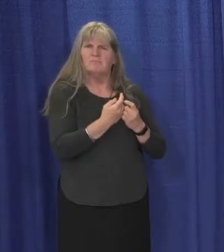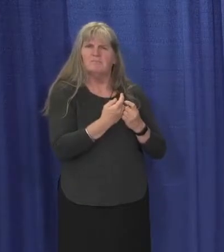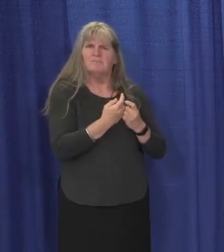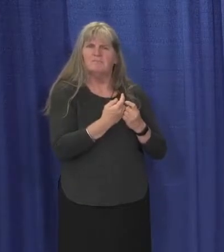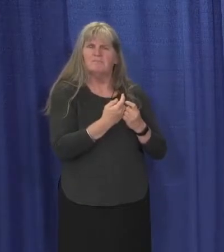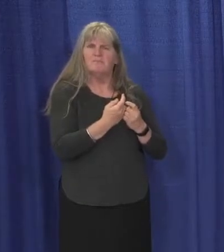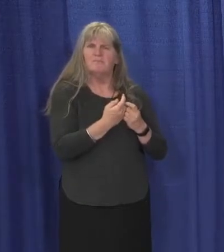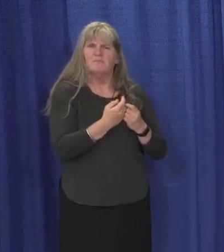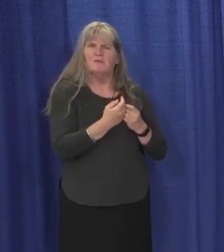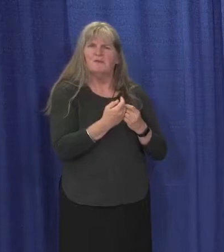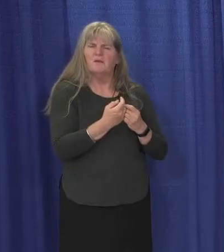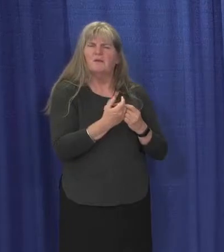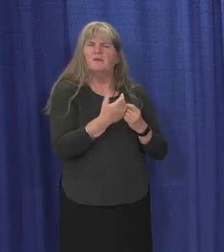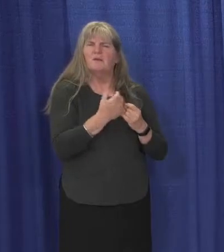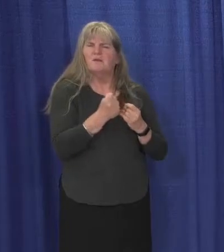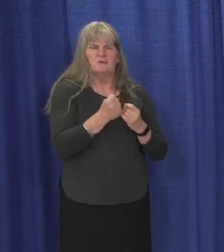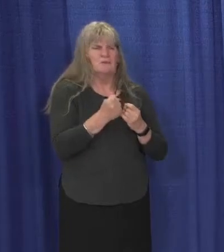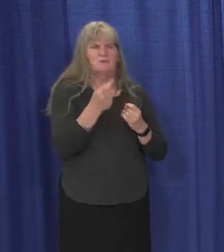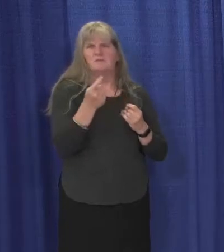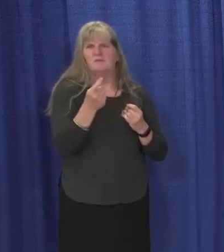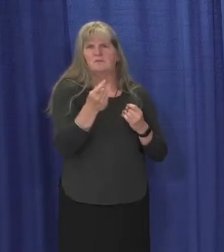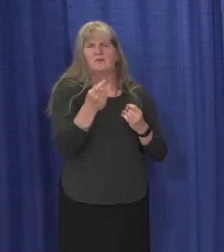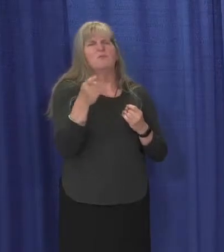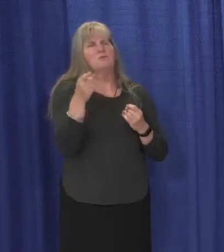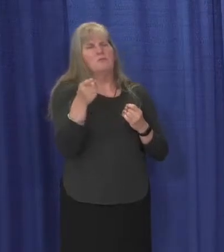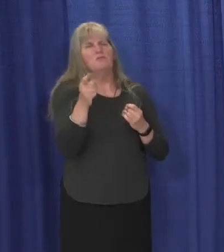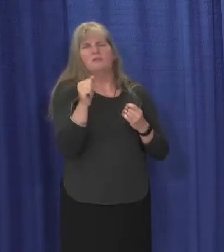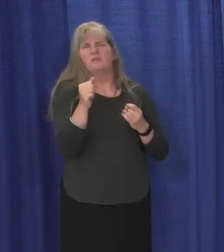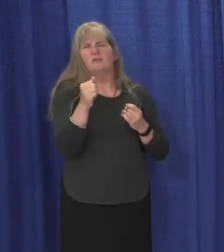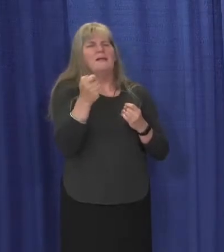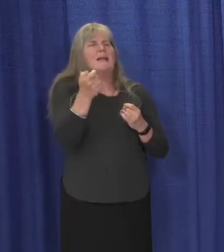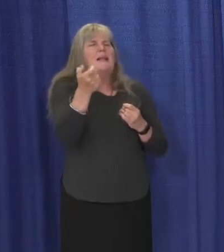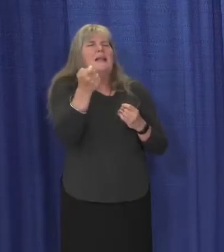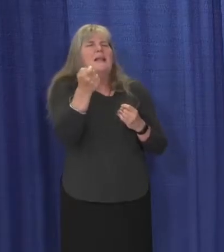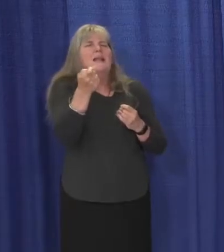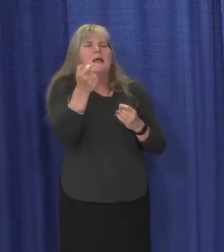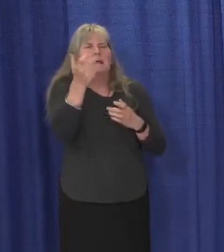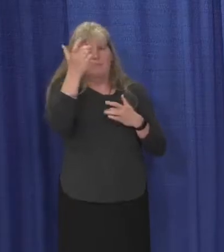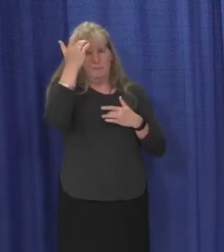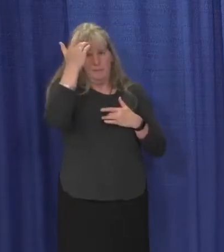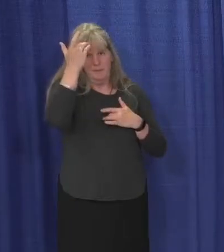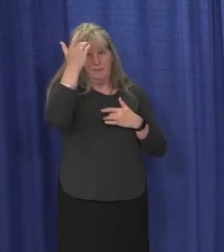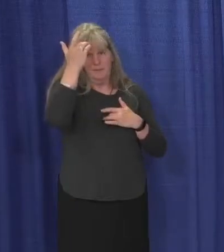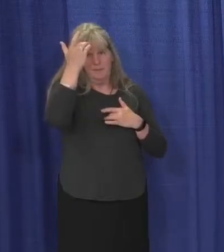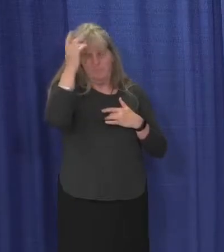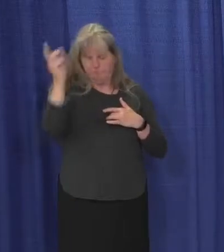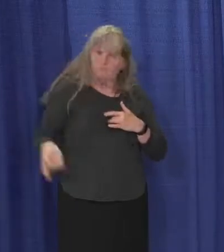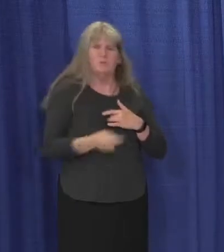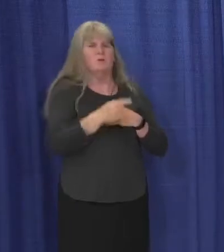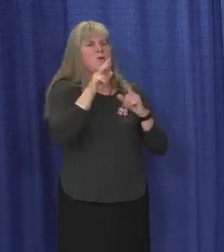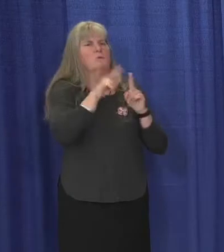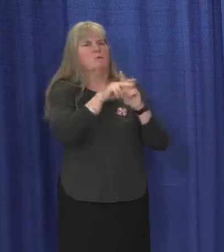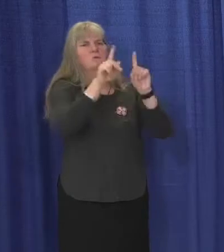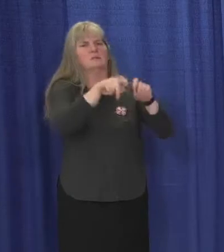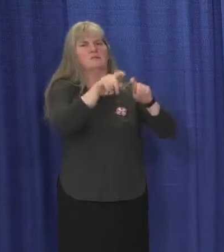the right time to get a test. The threshold for testing should be very low because we want to